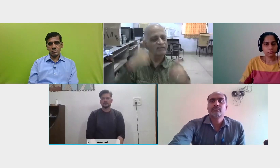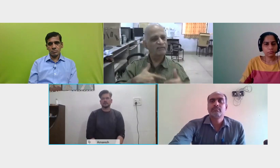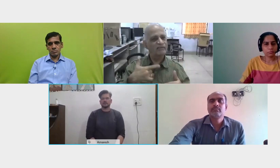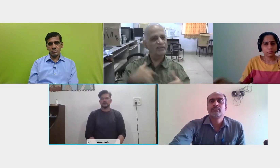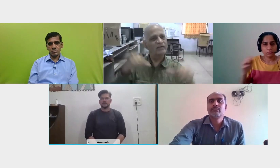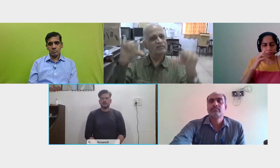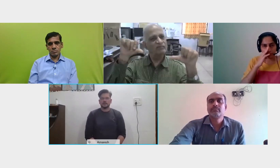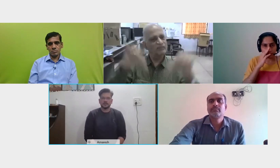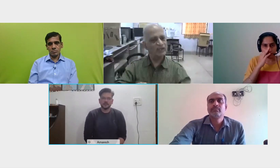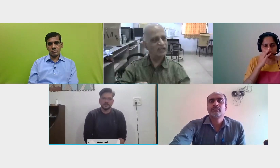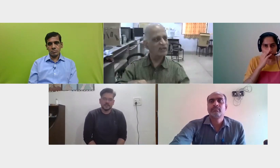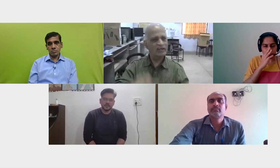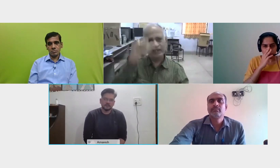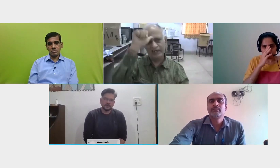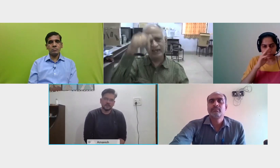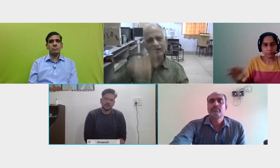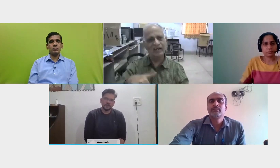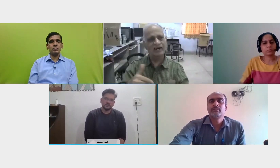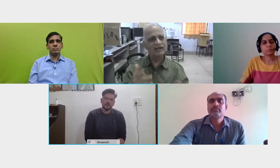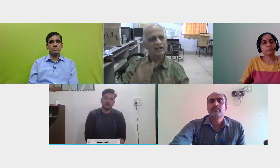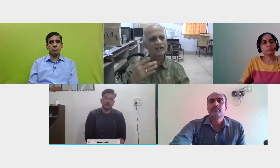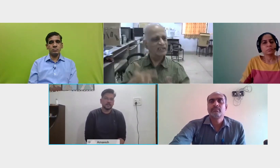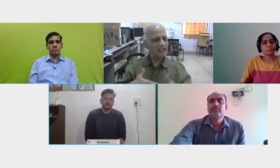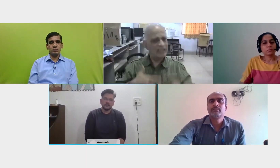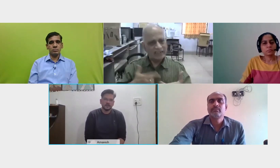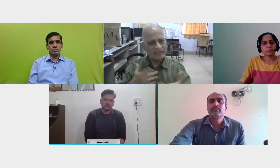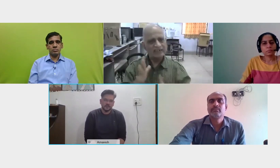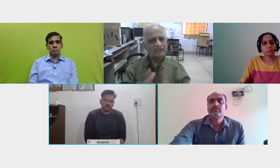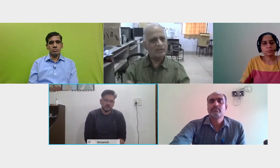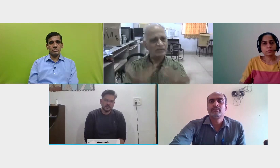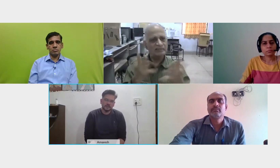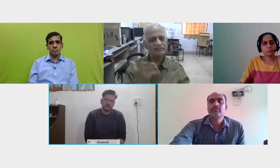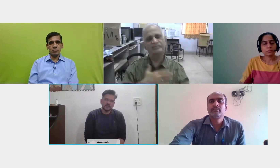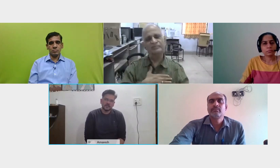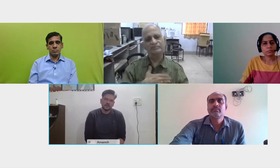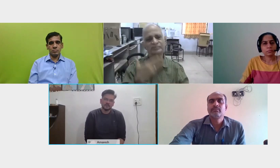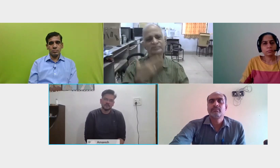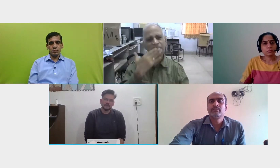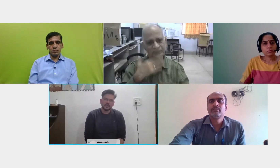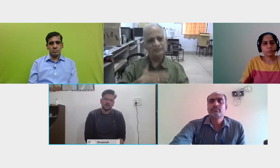to only 250 people. 250 letters were sent but we never got any responses. So at that